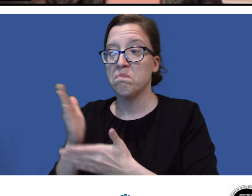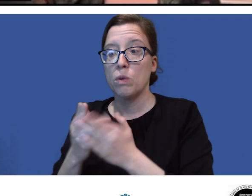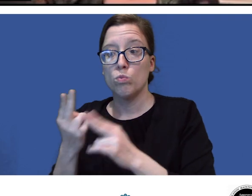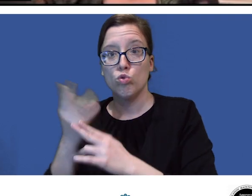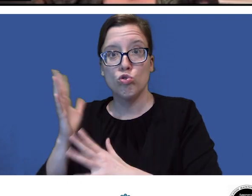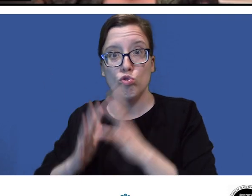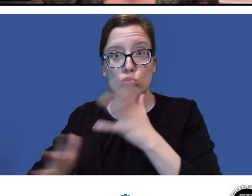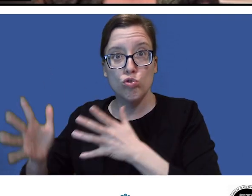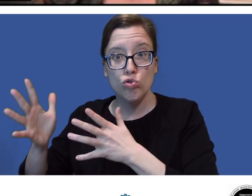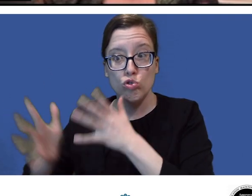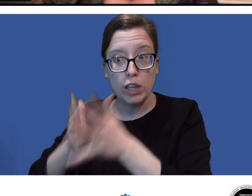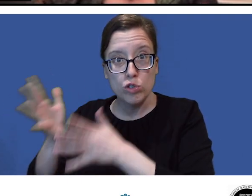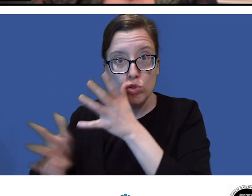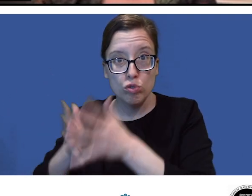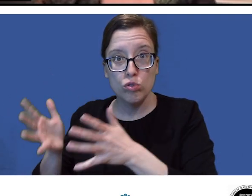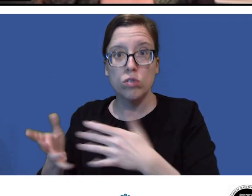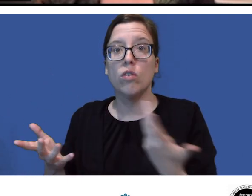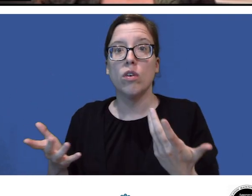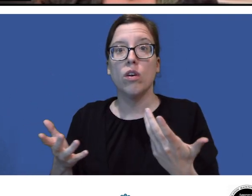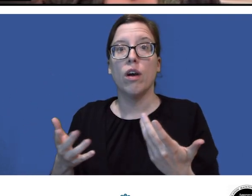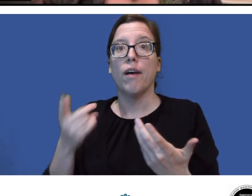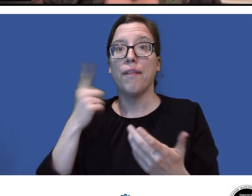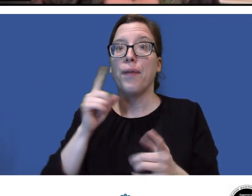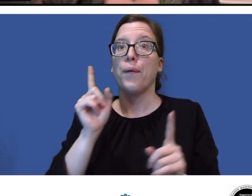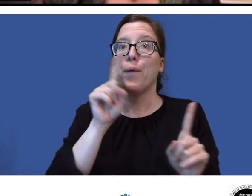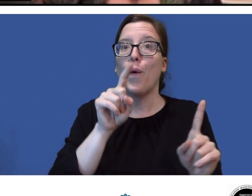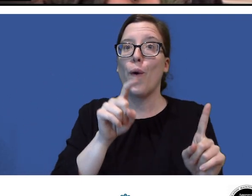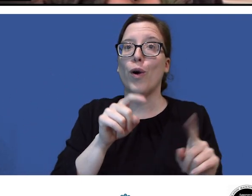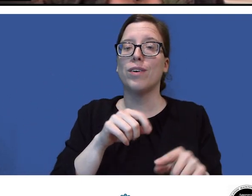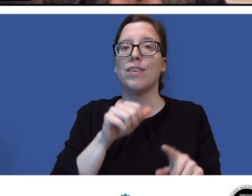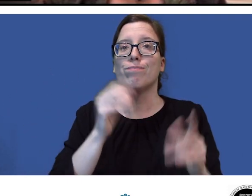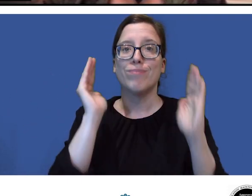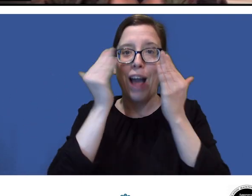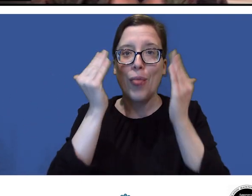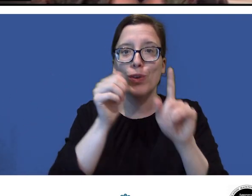They ride bikes. They play t-ball, they play piano, they go fishing. If you can't tell,